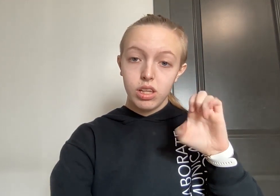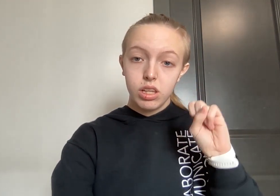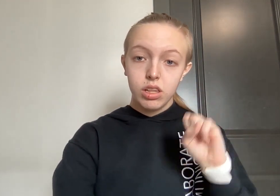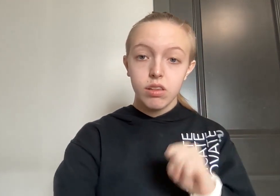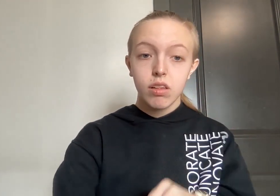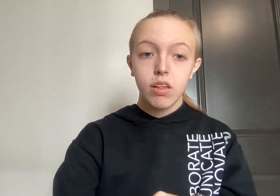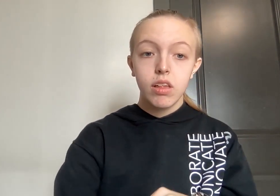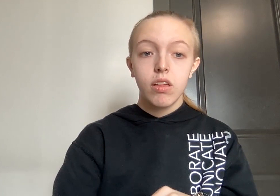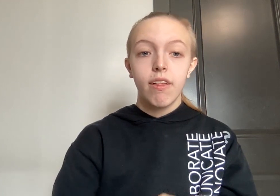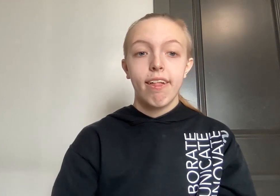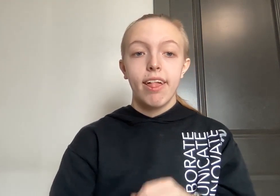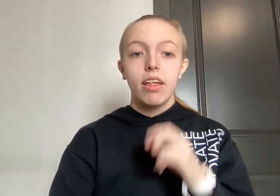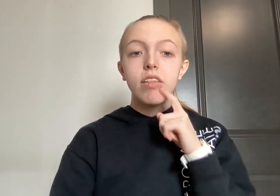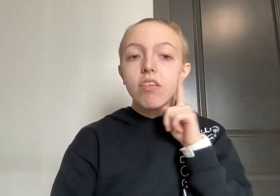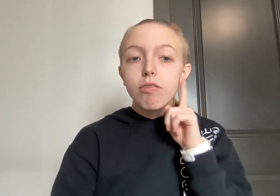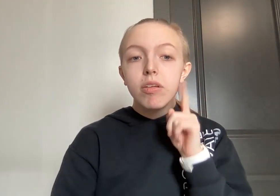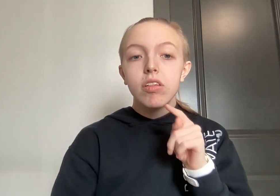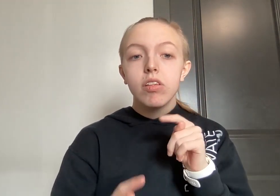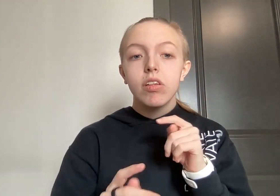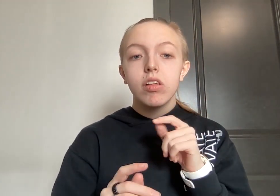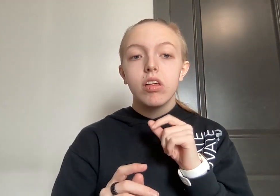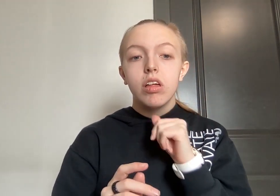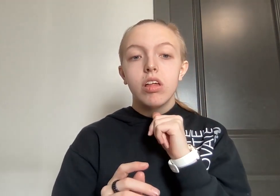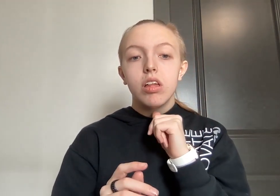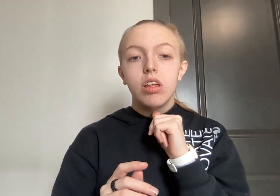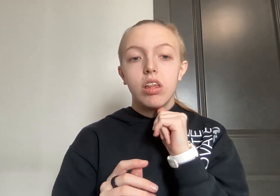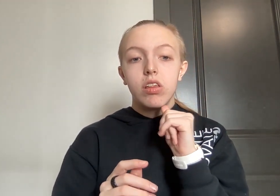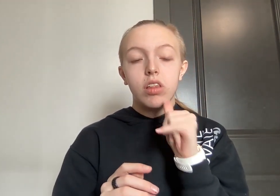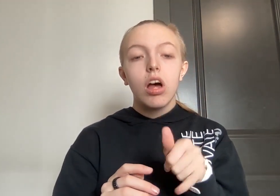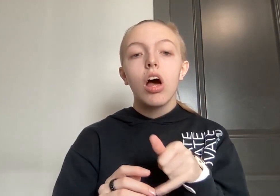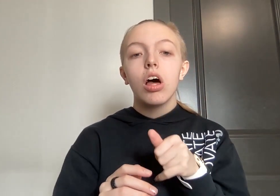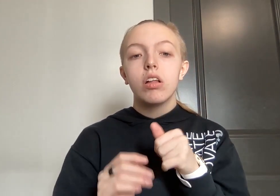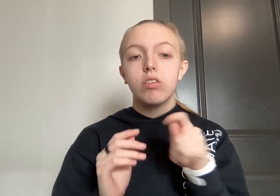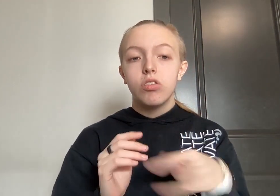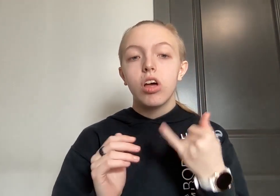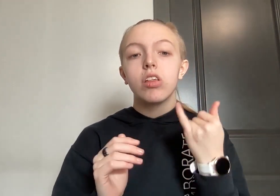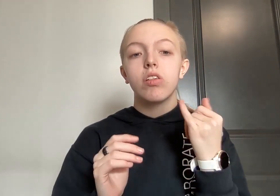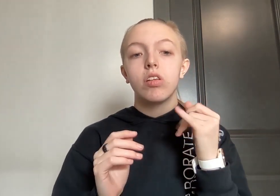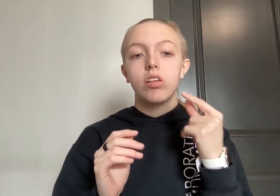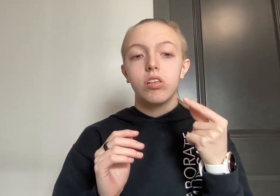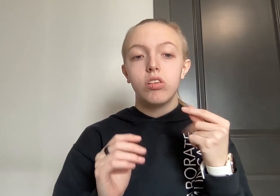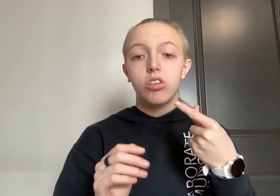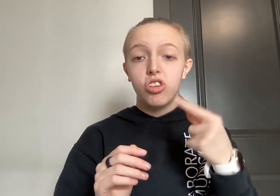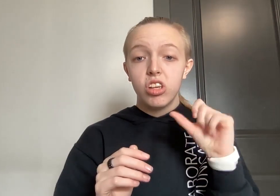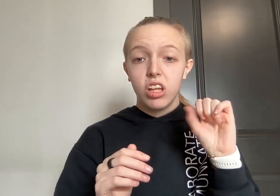Deafness is not just genetic,